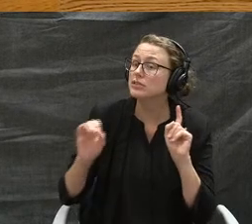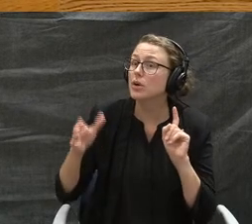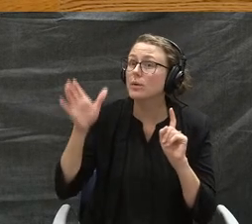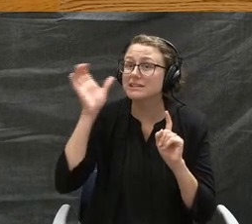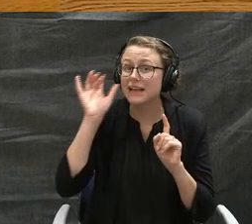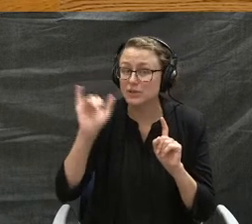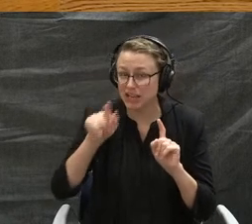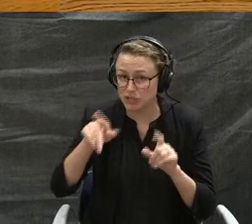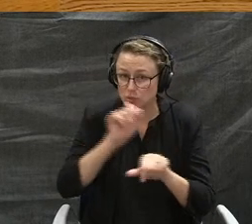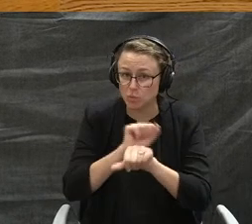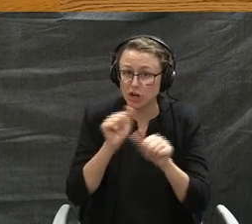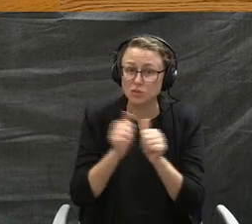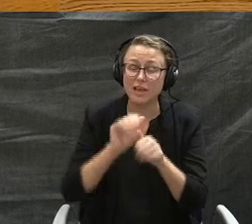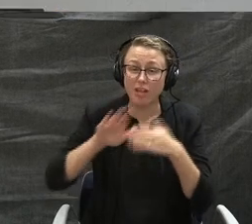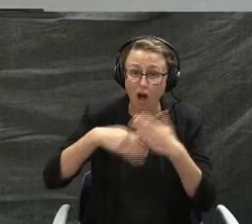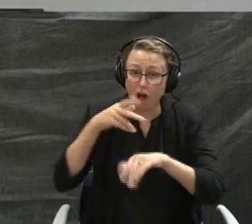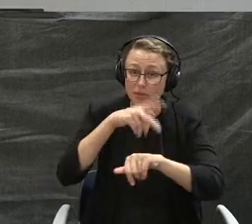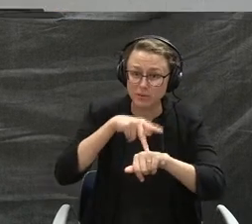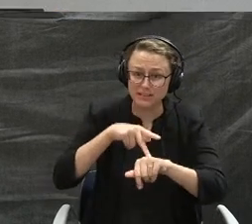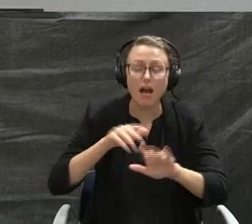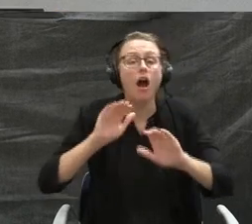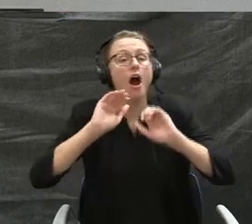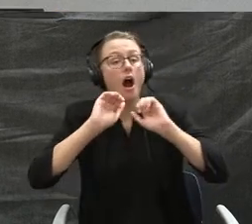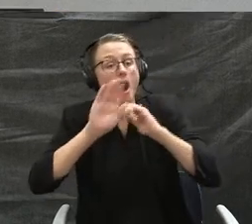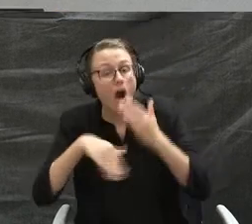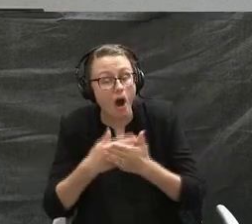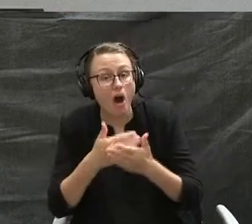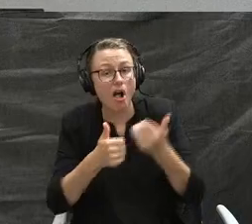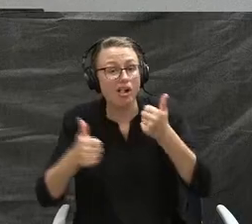principals to come up with that only prints all administrative